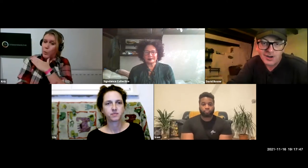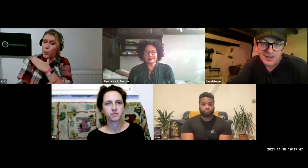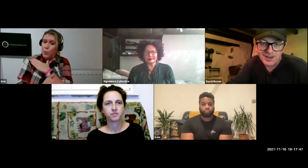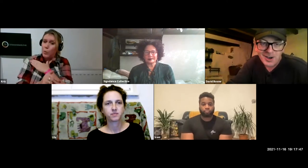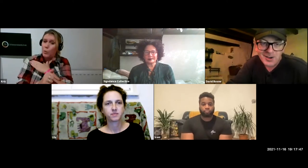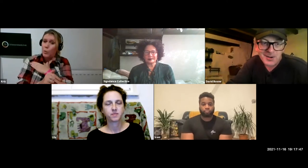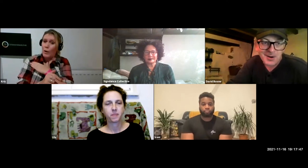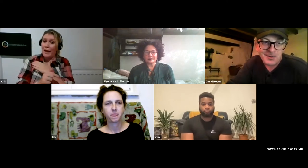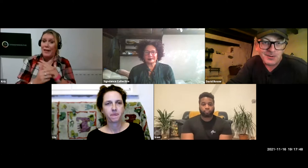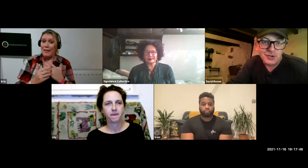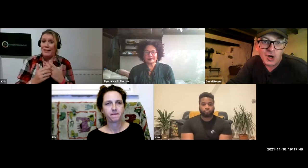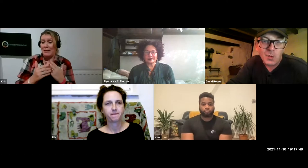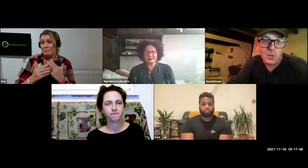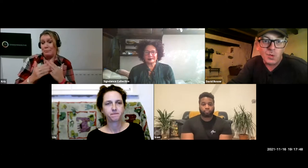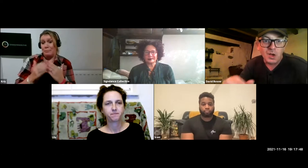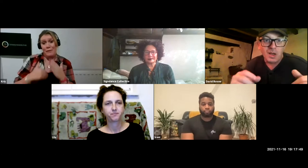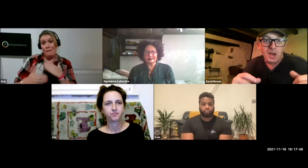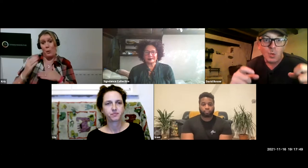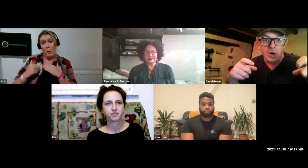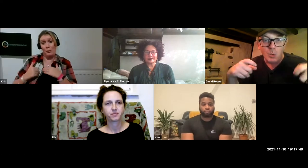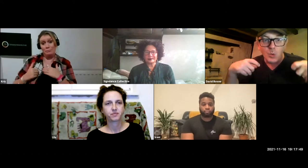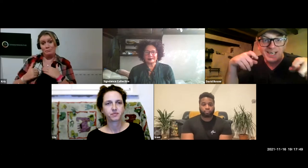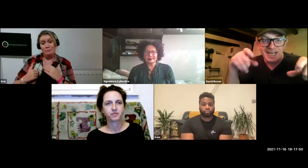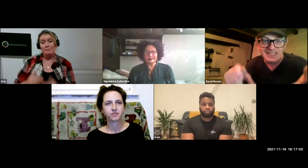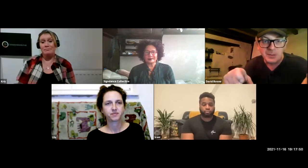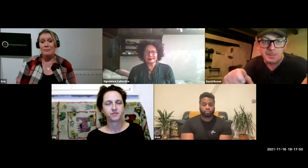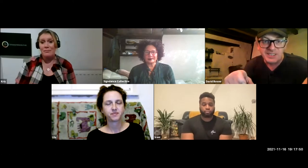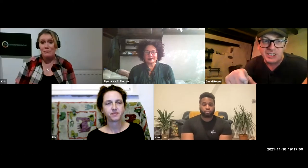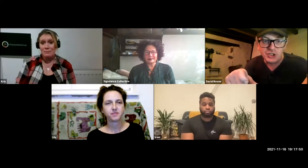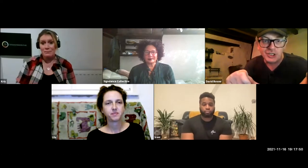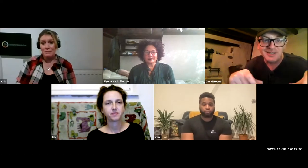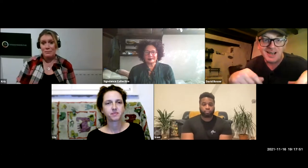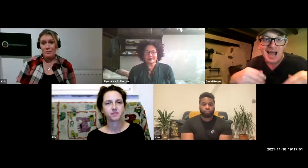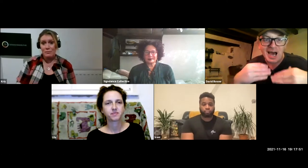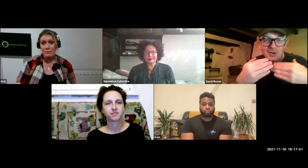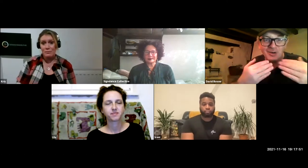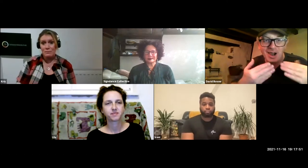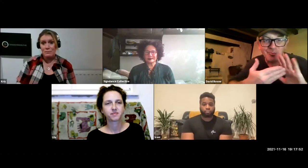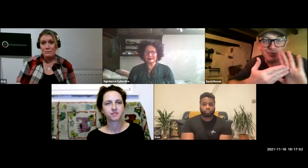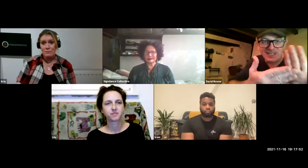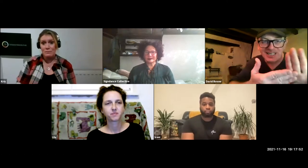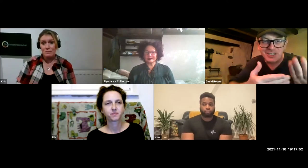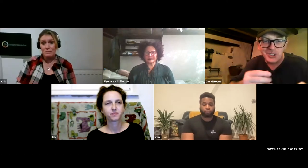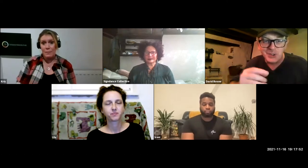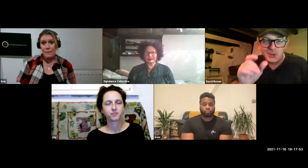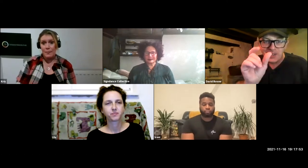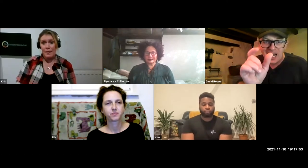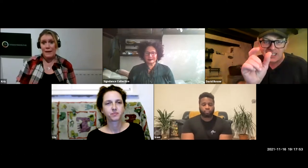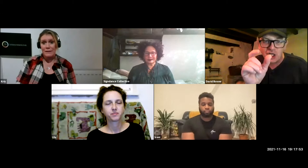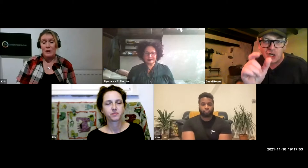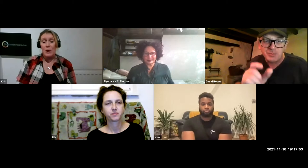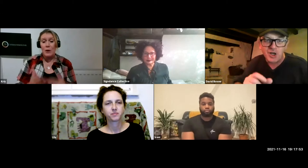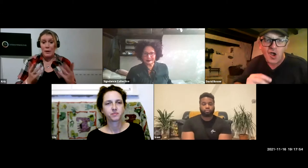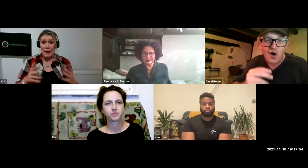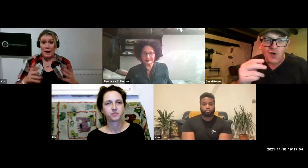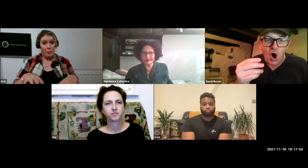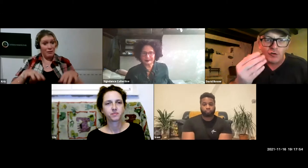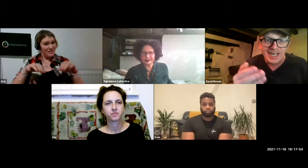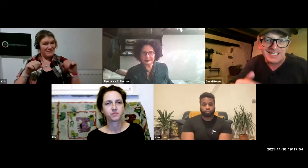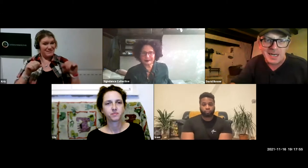English and French. The song is called Paraoss and when David Omni - can you hear me alright? When his writing part of the, he was writing part of the music, Lila and David Omni and another writer from Nigeria, had written the music for the